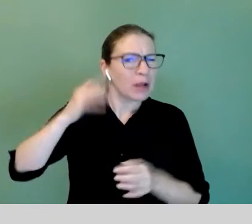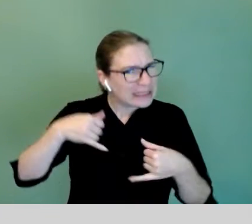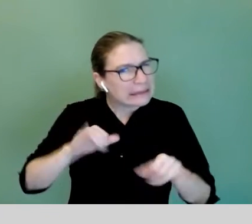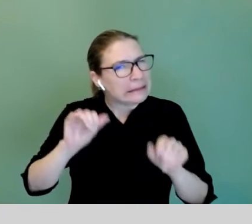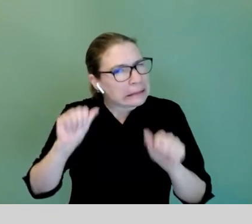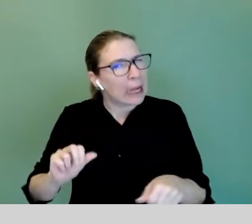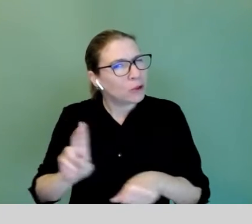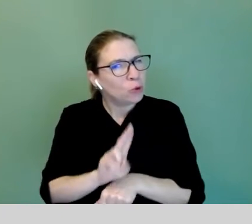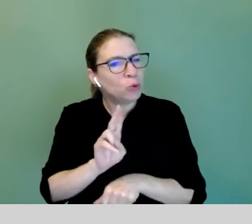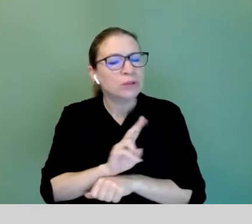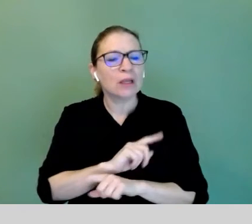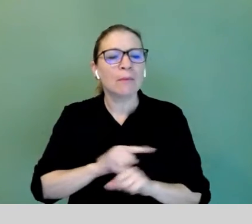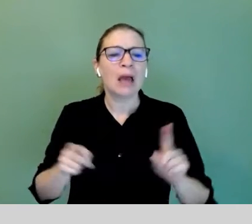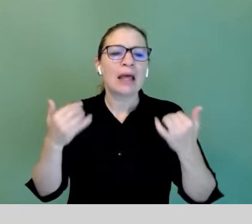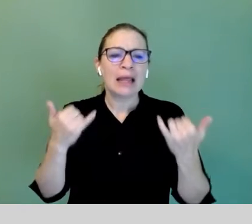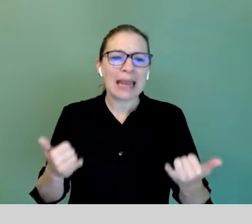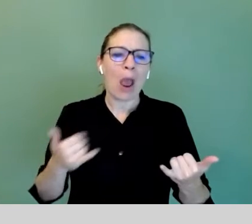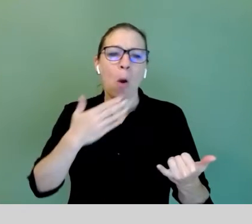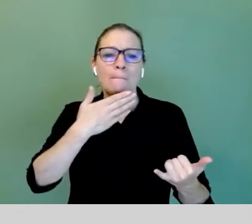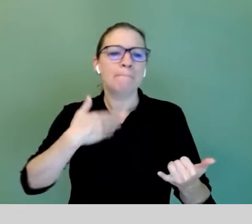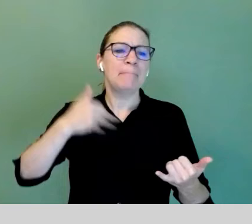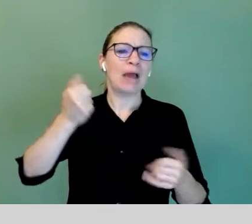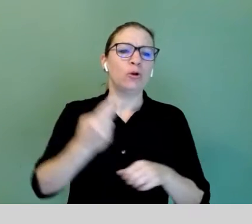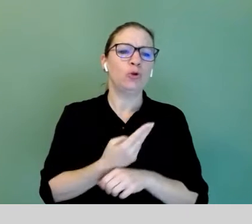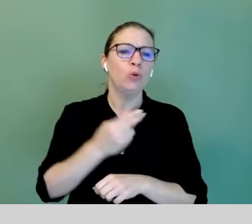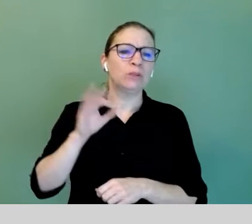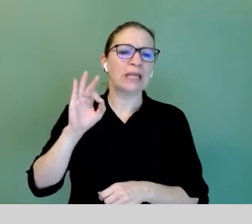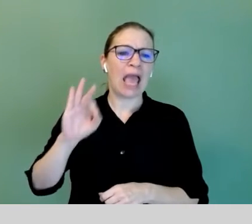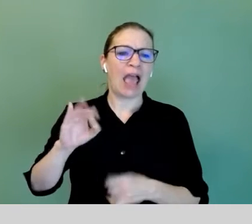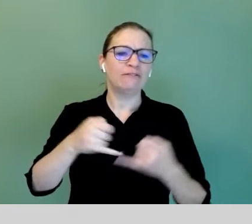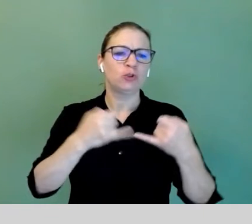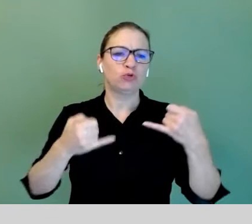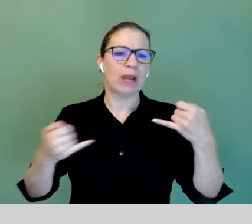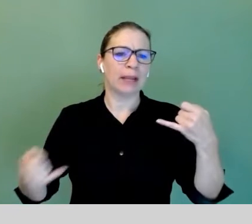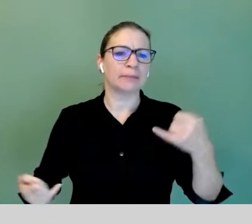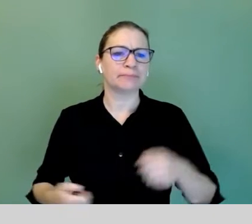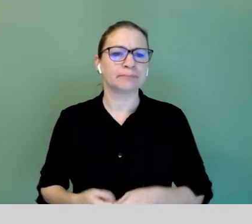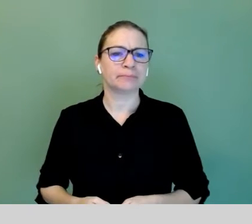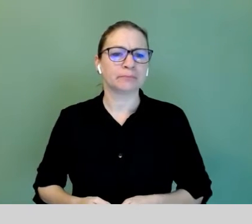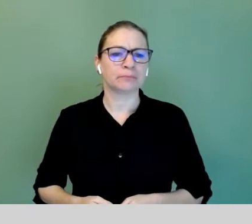You can still use it, but it's much better, much nicer to use the f-strings from the third line.